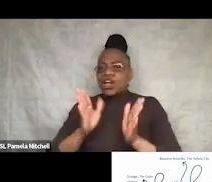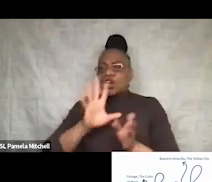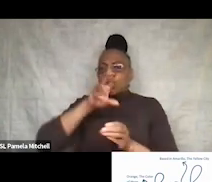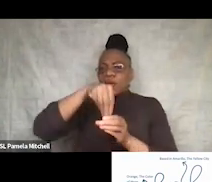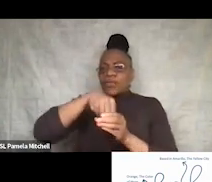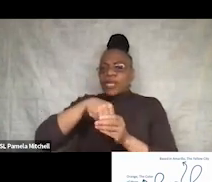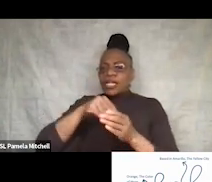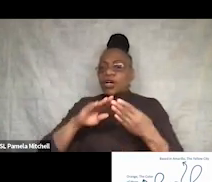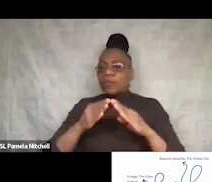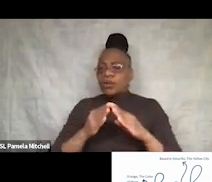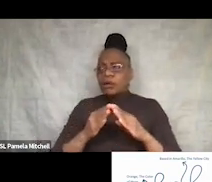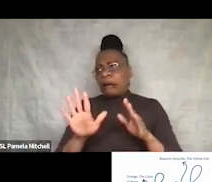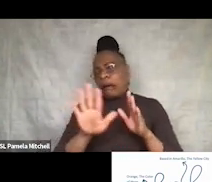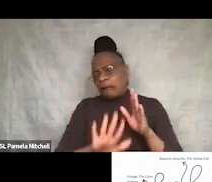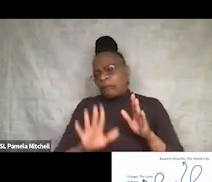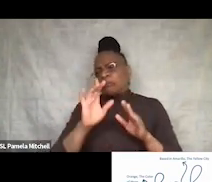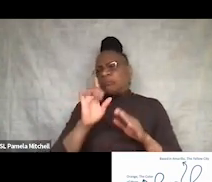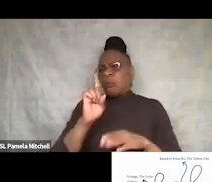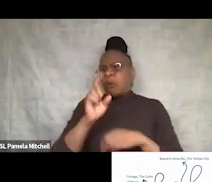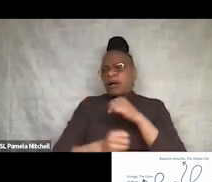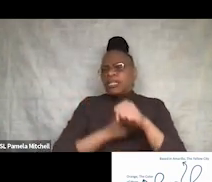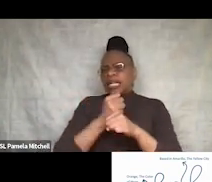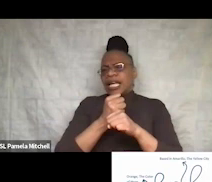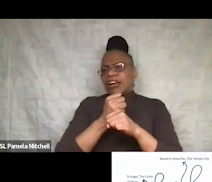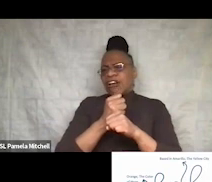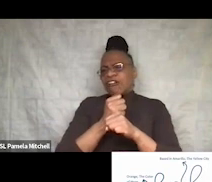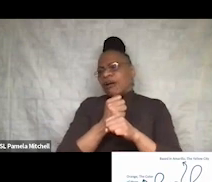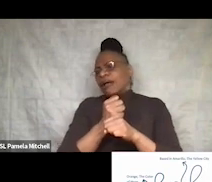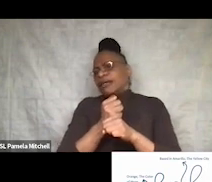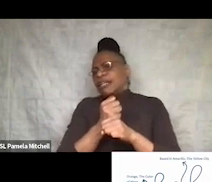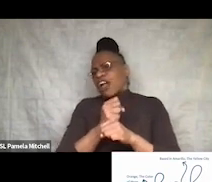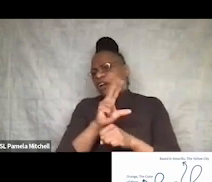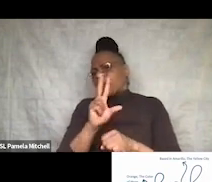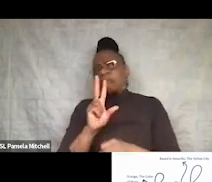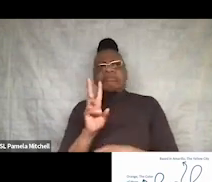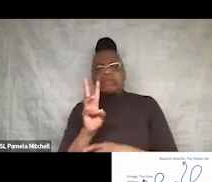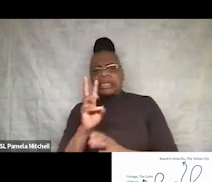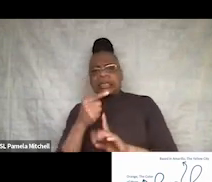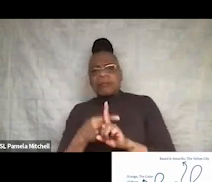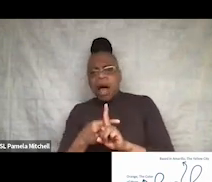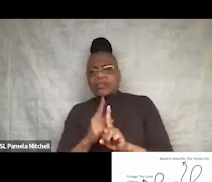developing just a relationship with him so that he could know who we were. You know,